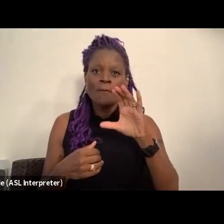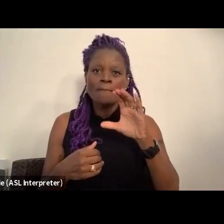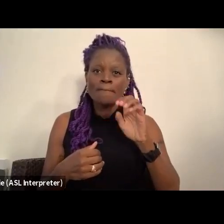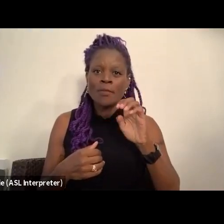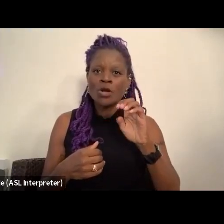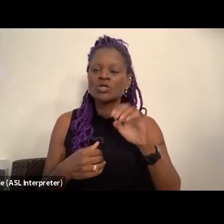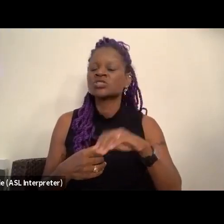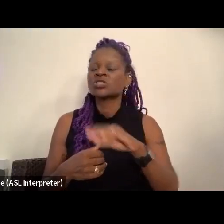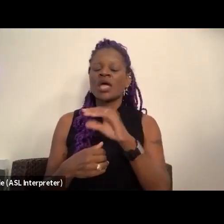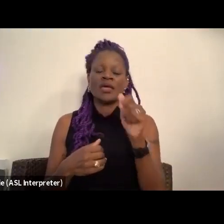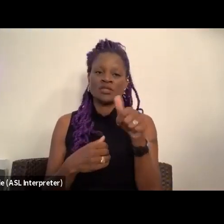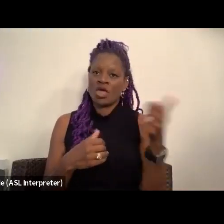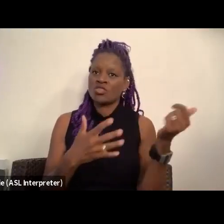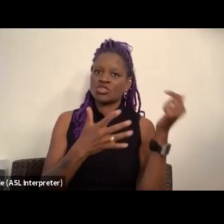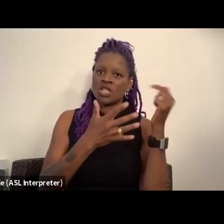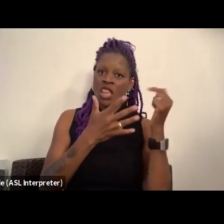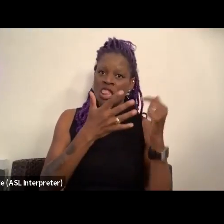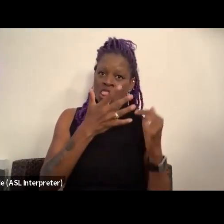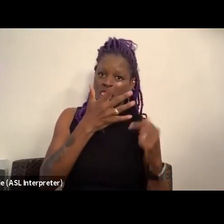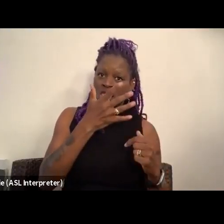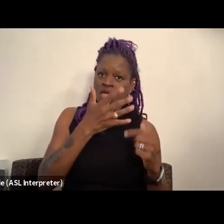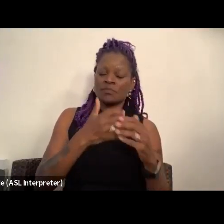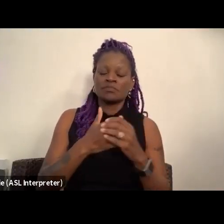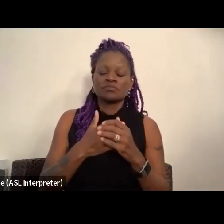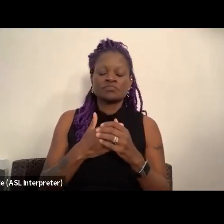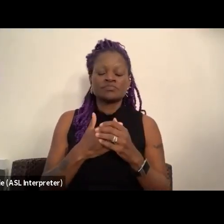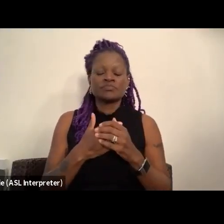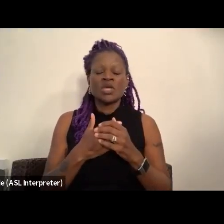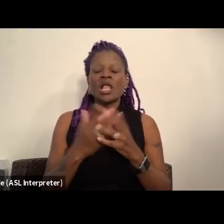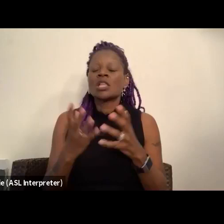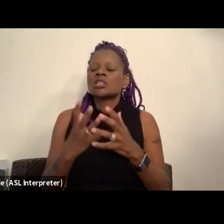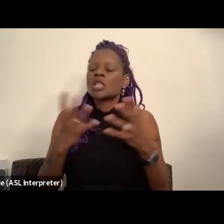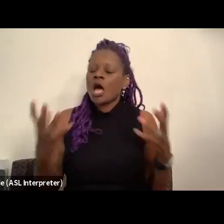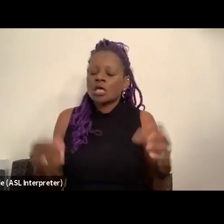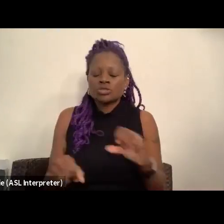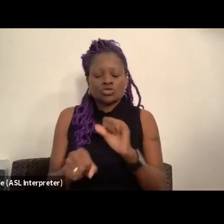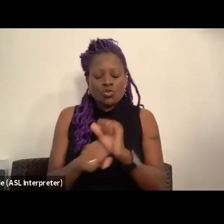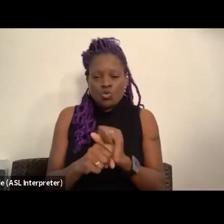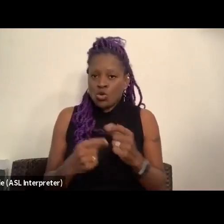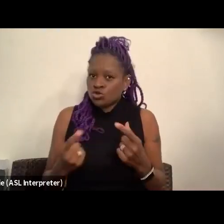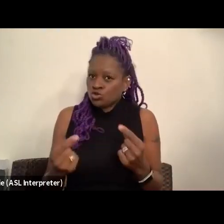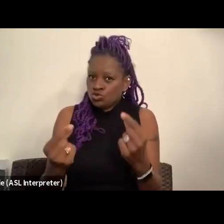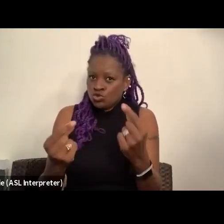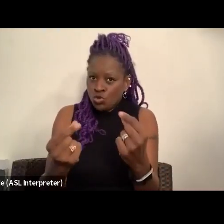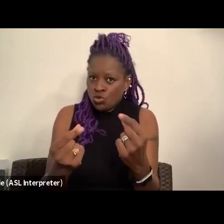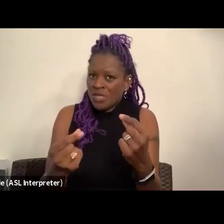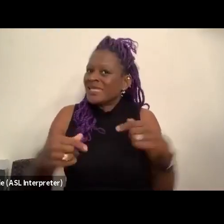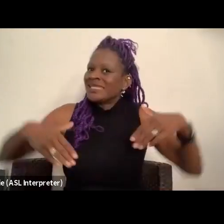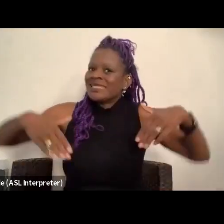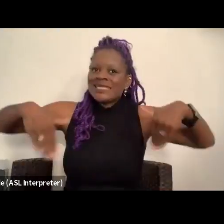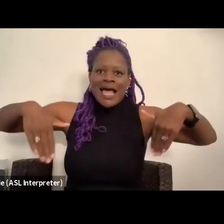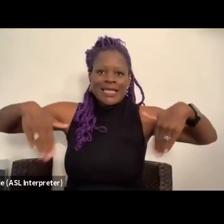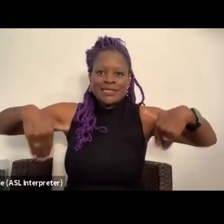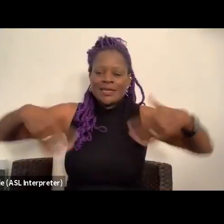progress, but we have more work to do as we try to achieve herd immunity and expand eligibility to our entire adult population.